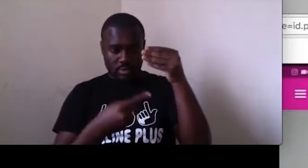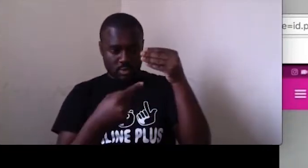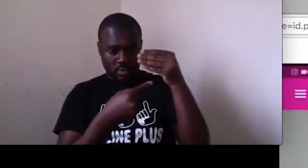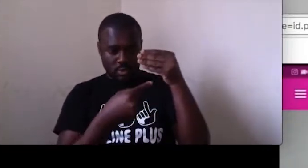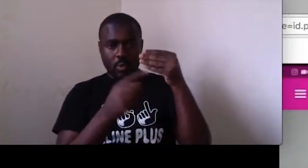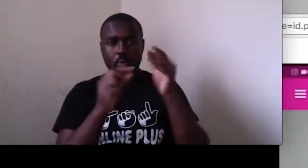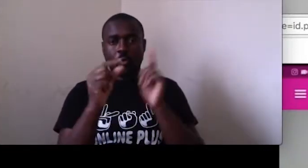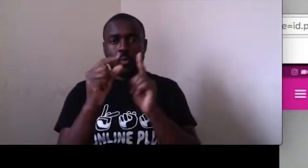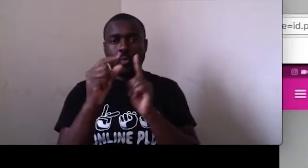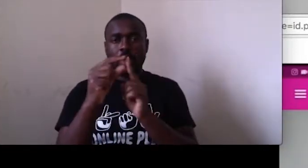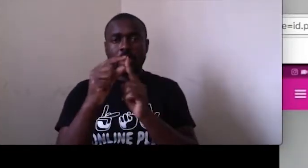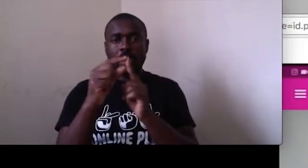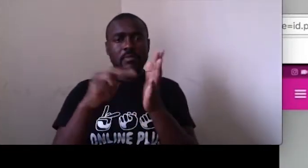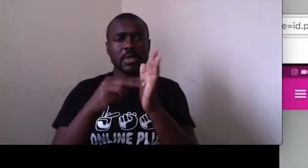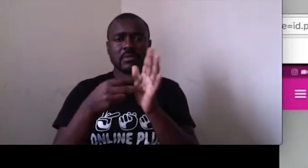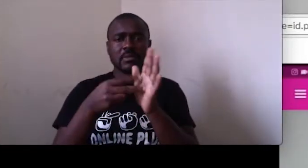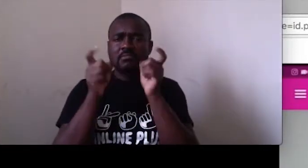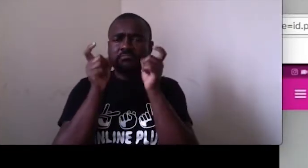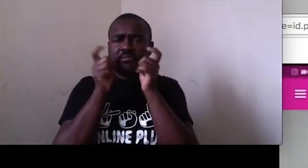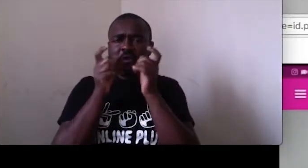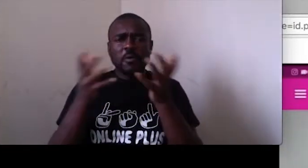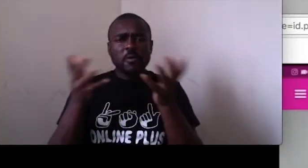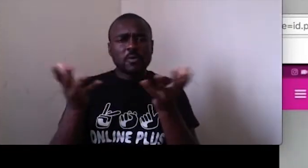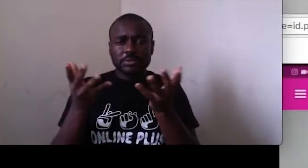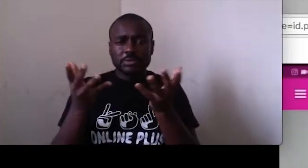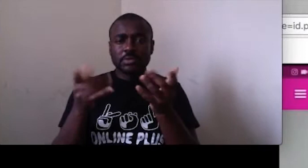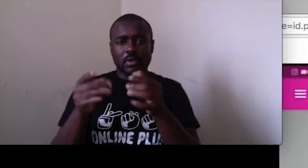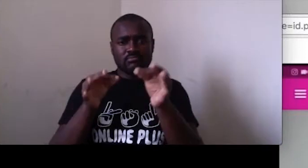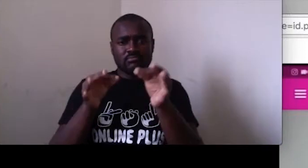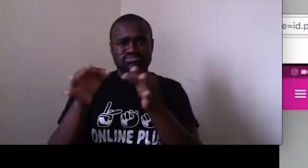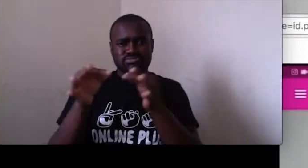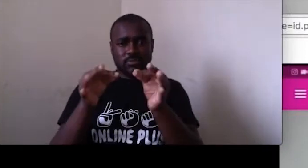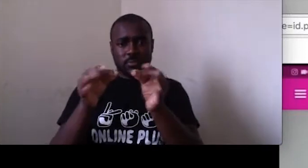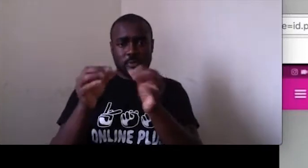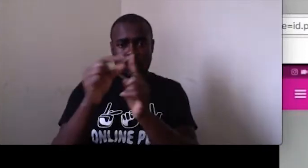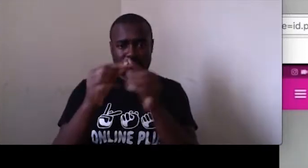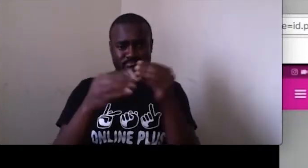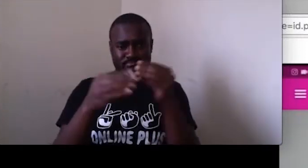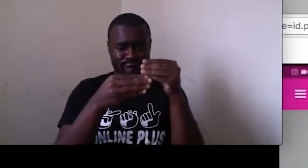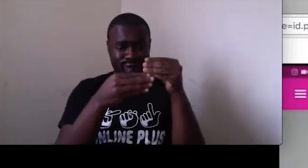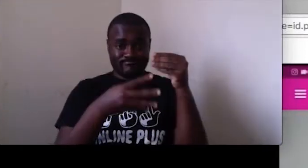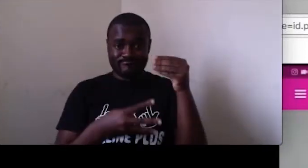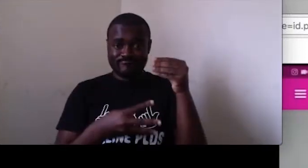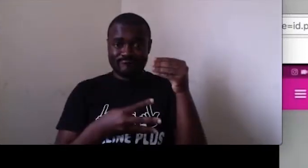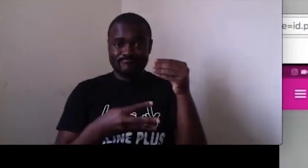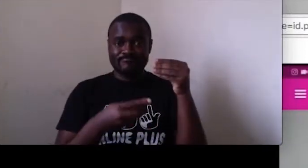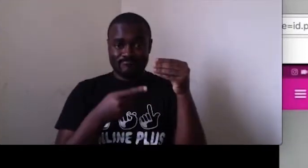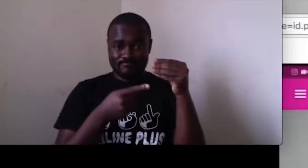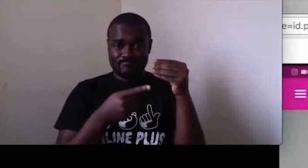And then the icon again It explains, what does AIDS means. It explains there below